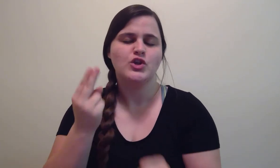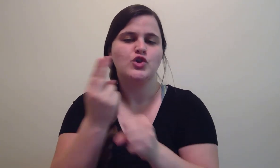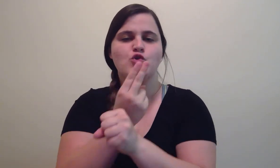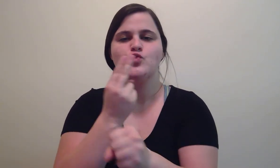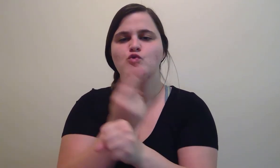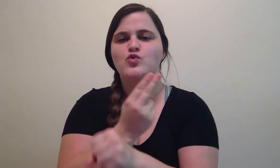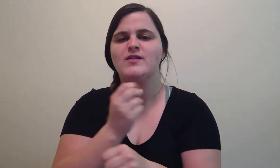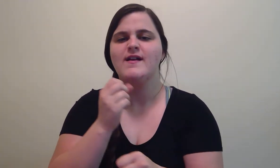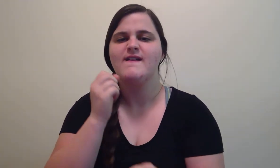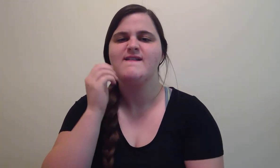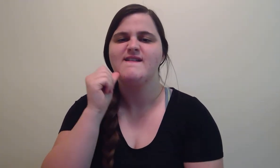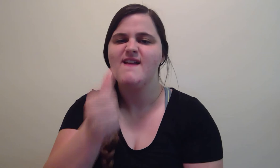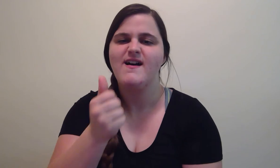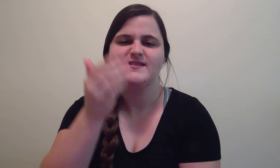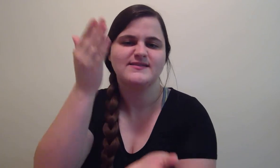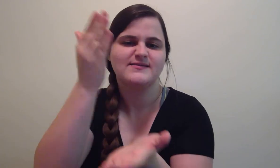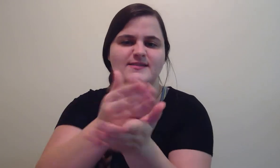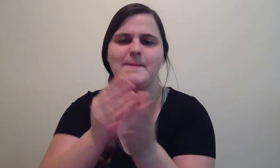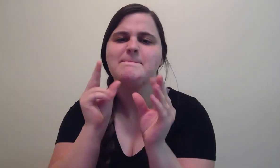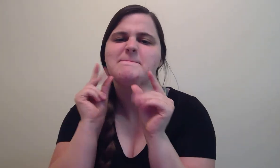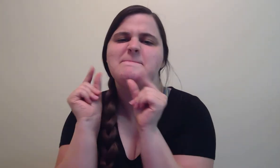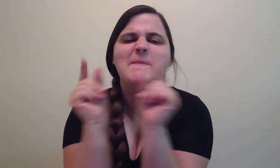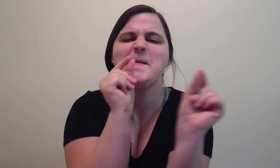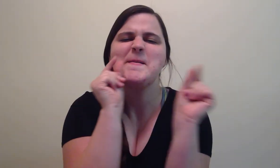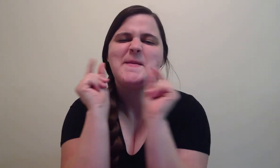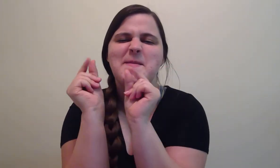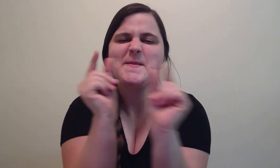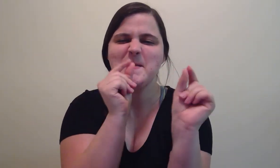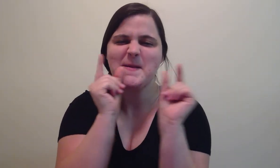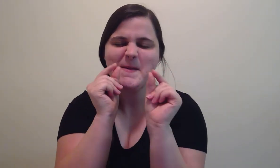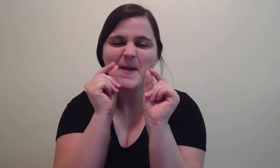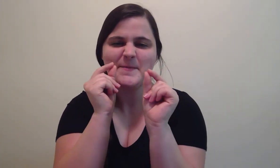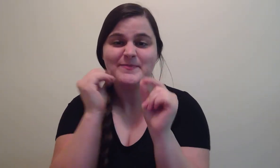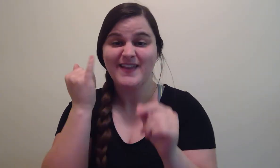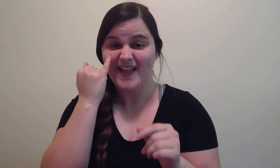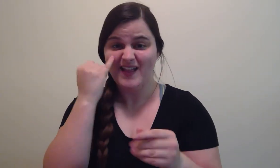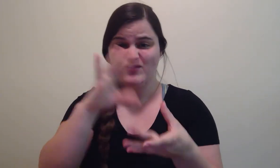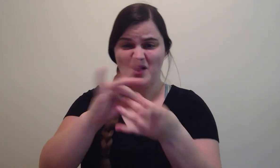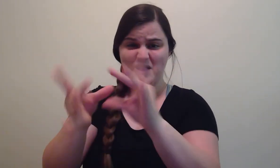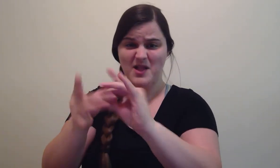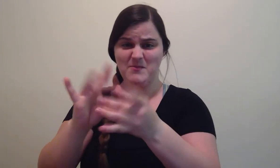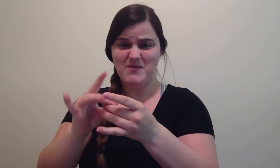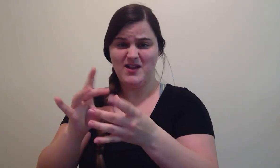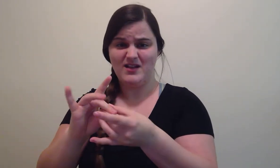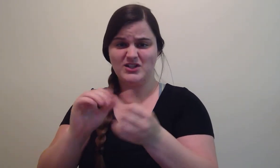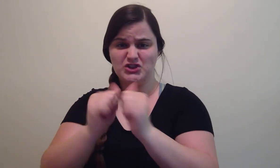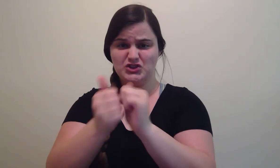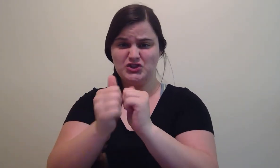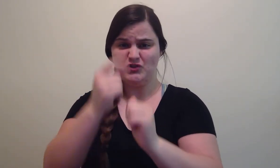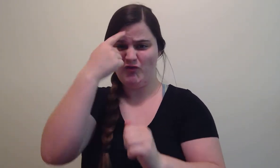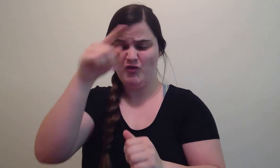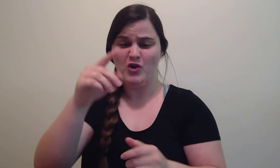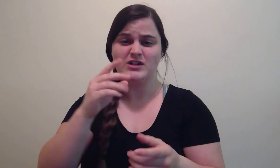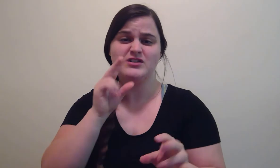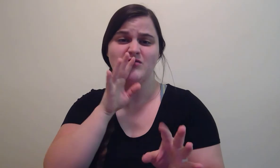and those she worked out nonstop. If there was an Olympic contest for talking,